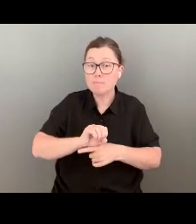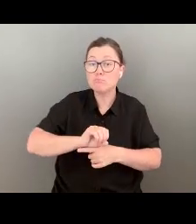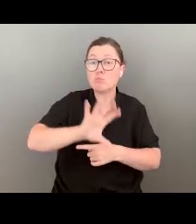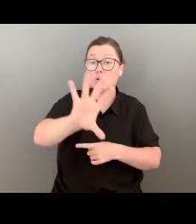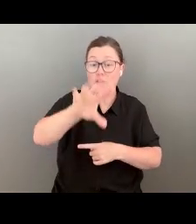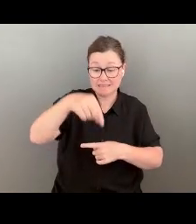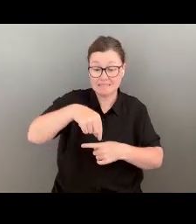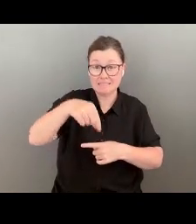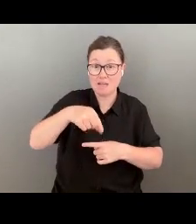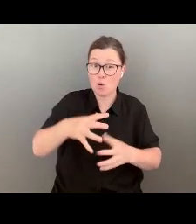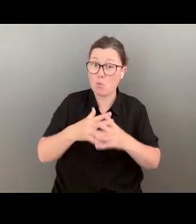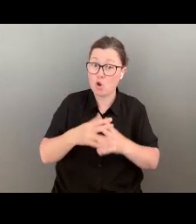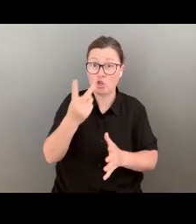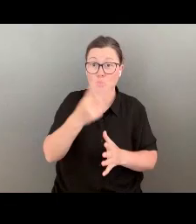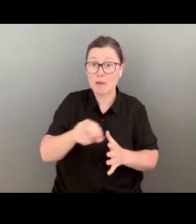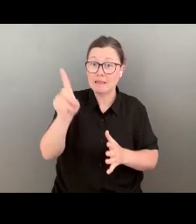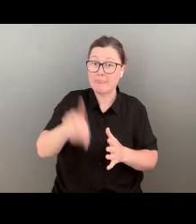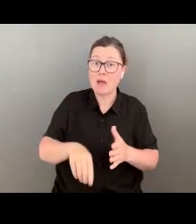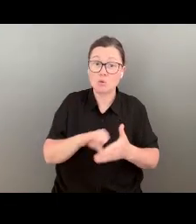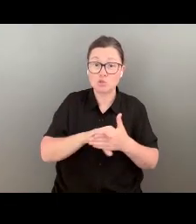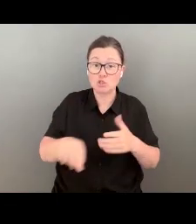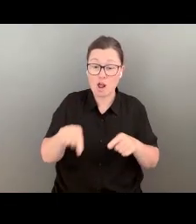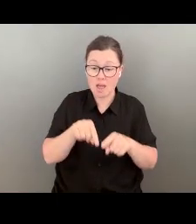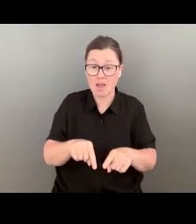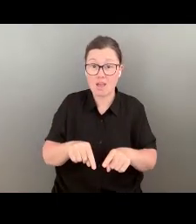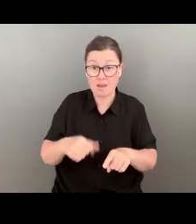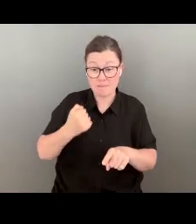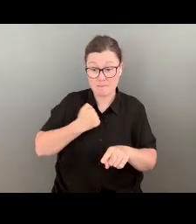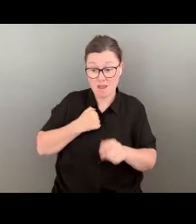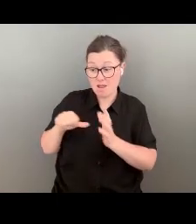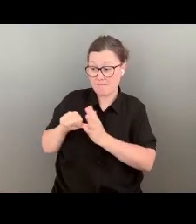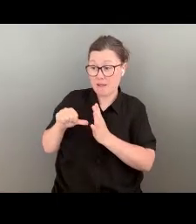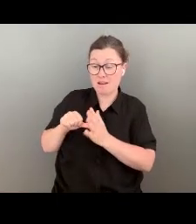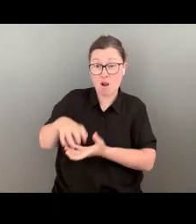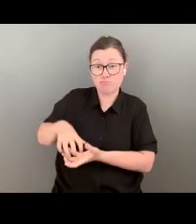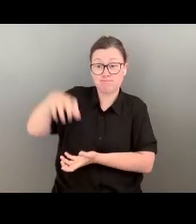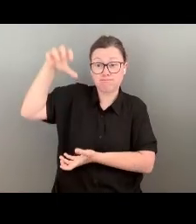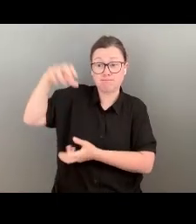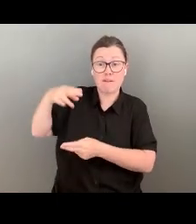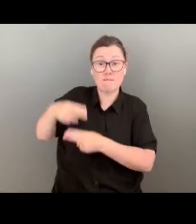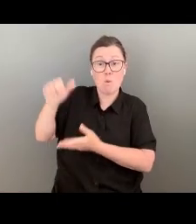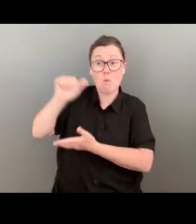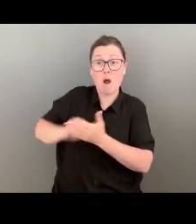and that feeling of, a real kind of illusion.